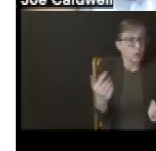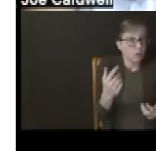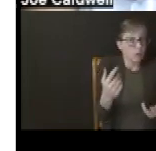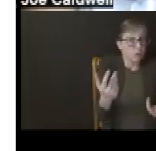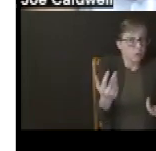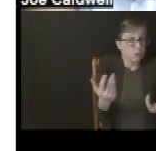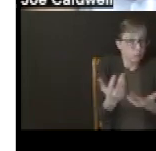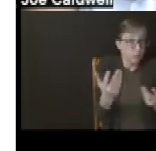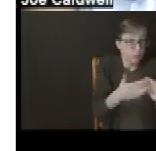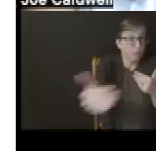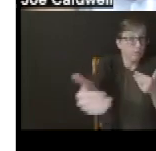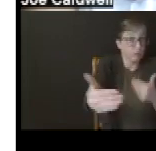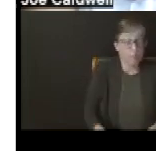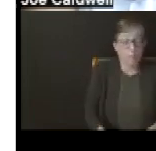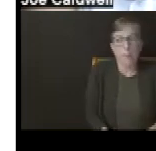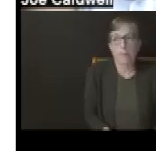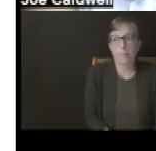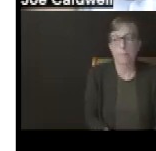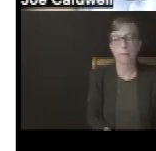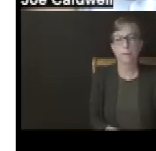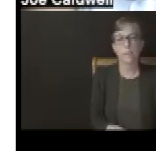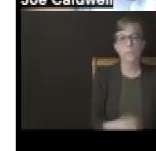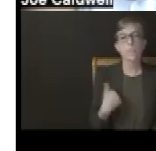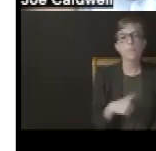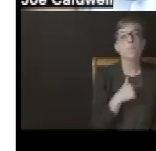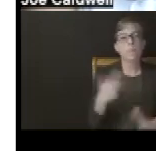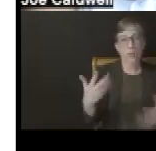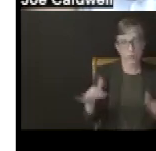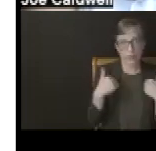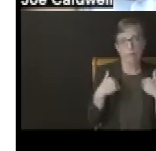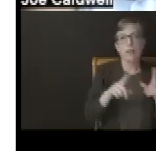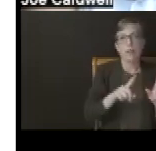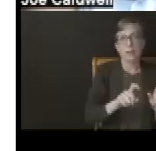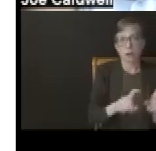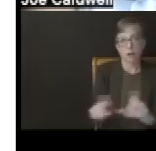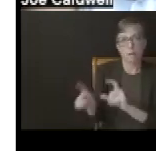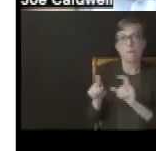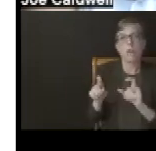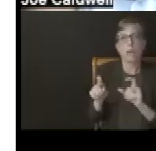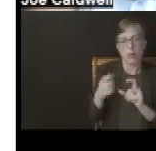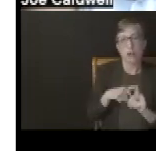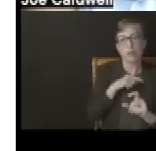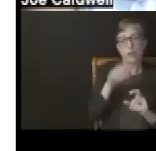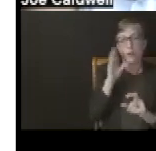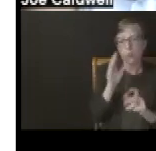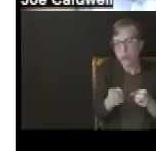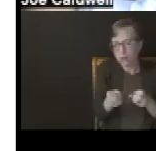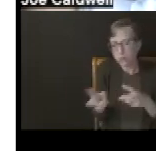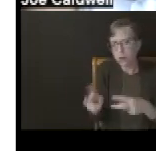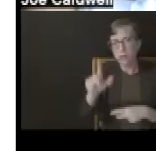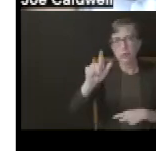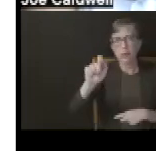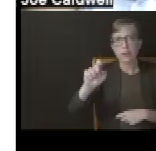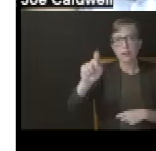We also have a survey that we're going to put the link in the chat.